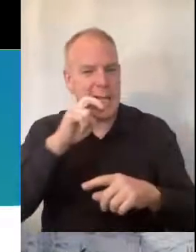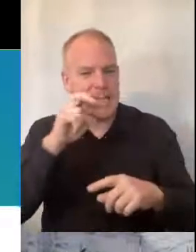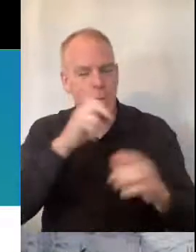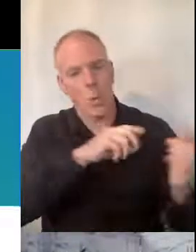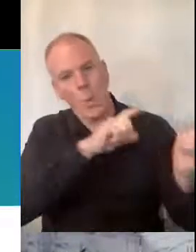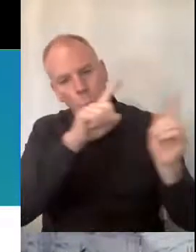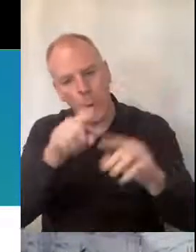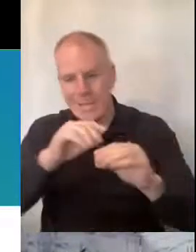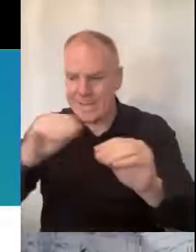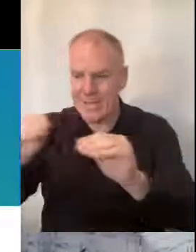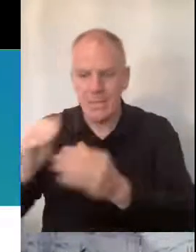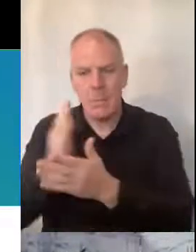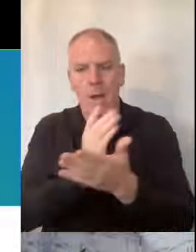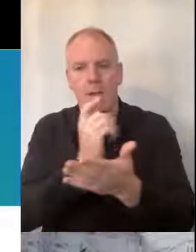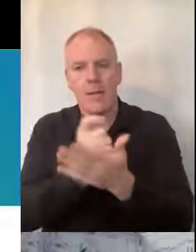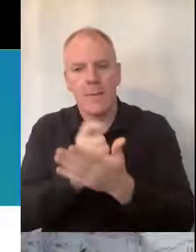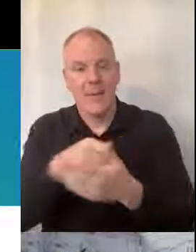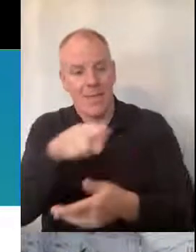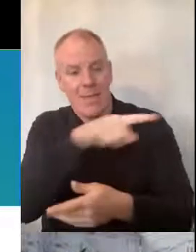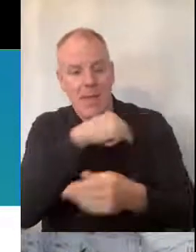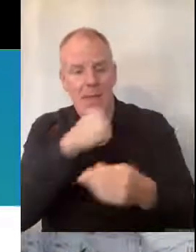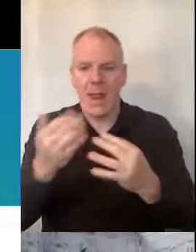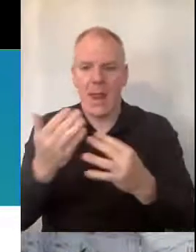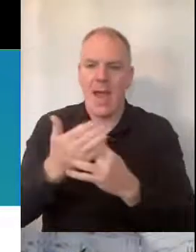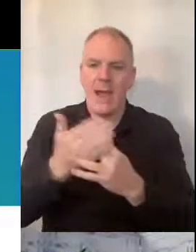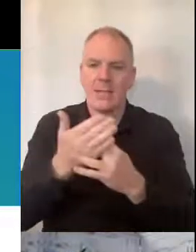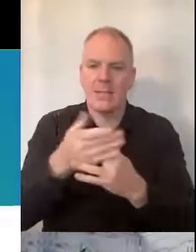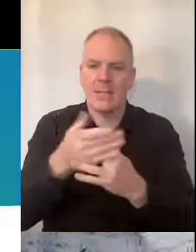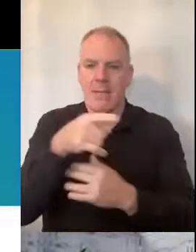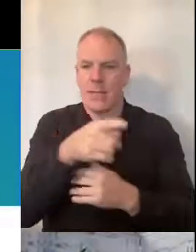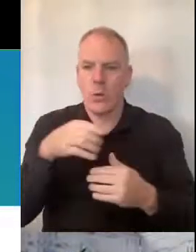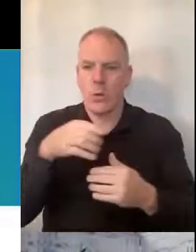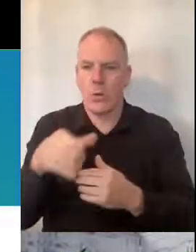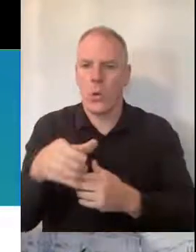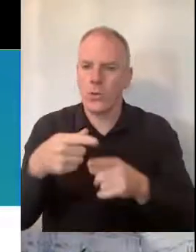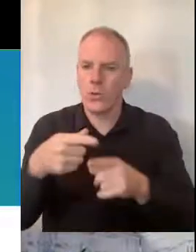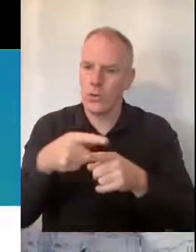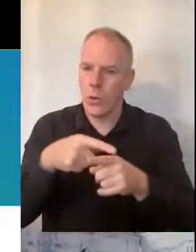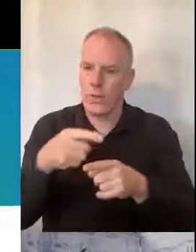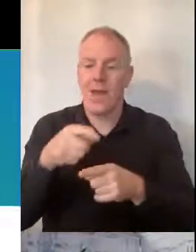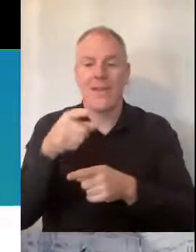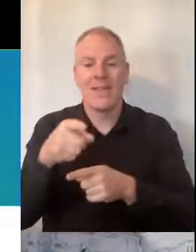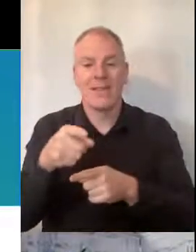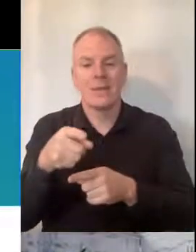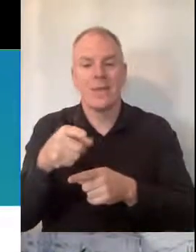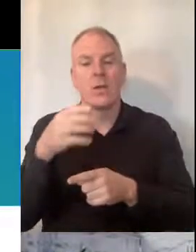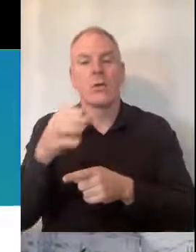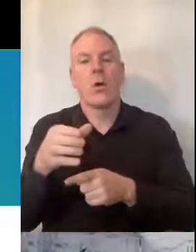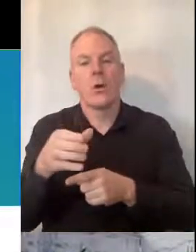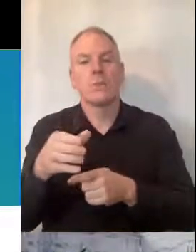and teaching part time so they can all get access to this course. And we we shifted this course to the online environment.